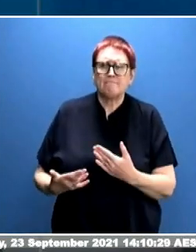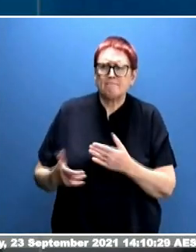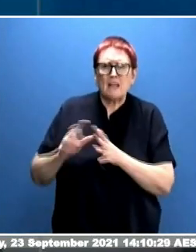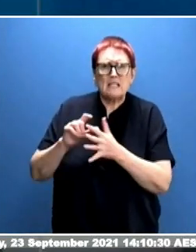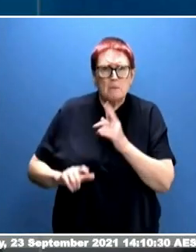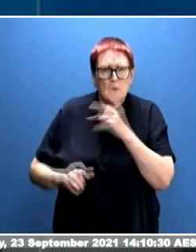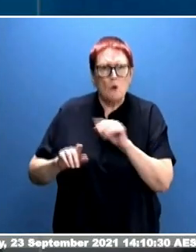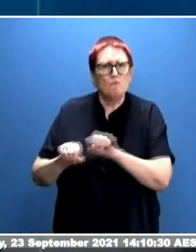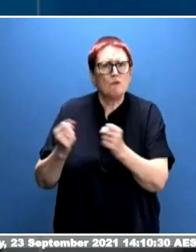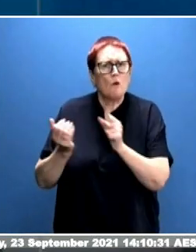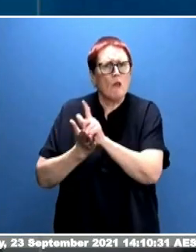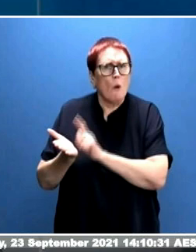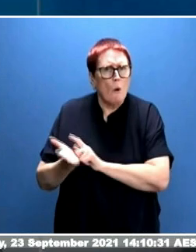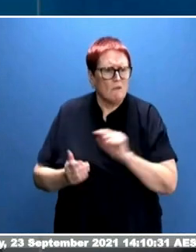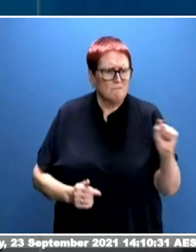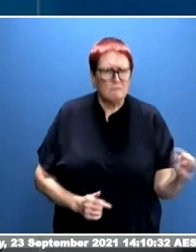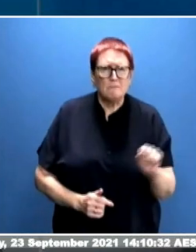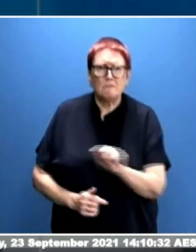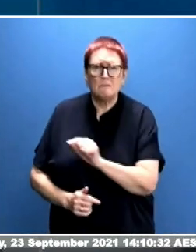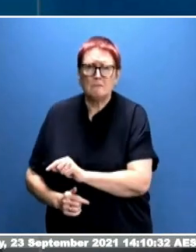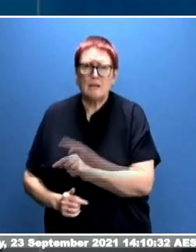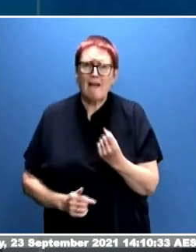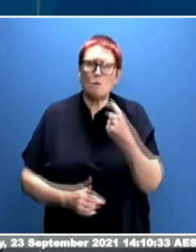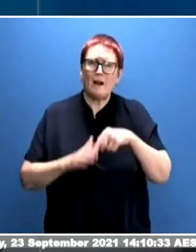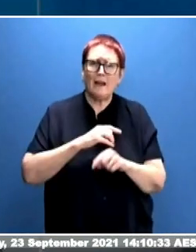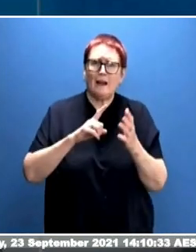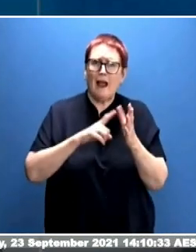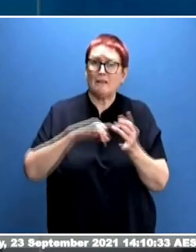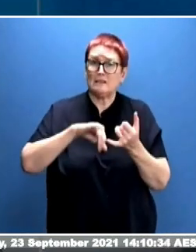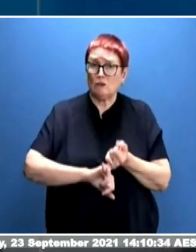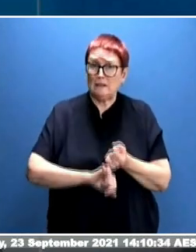There's a twin facility in the Alice Springs region, and it wasn't really